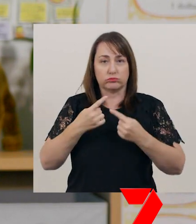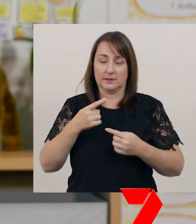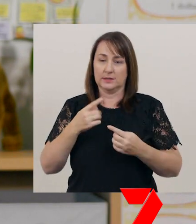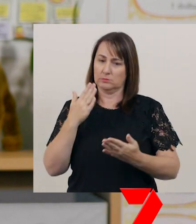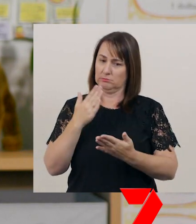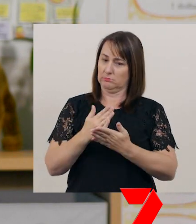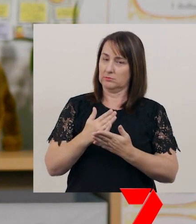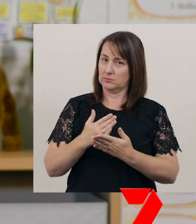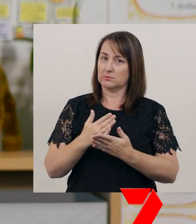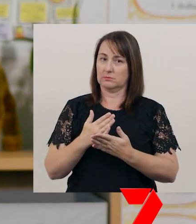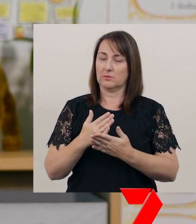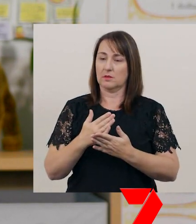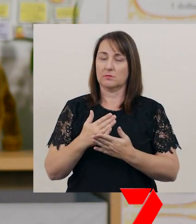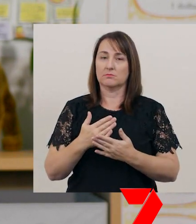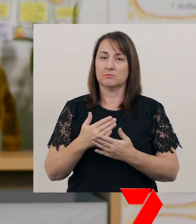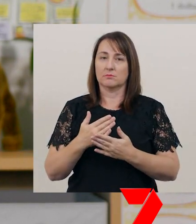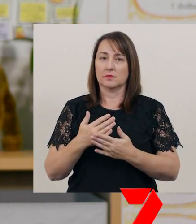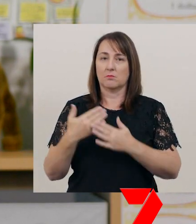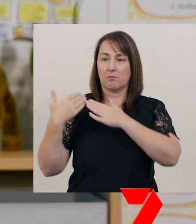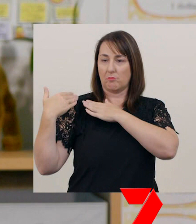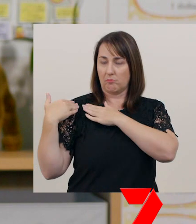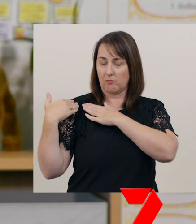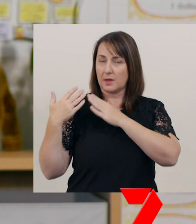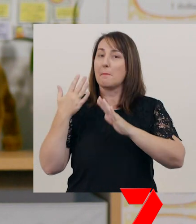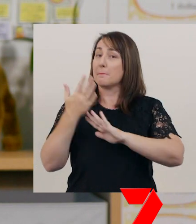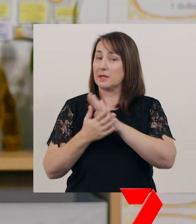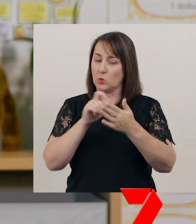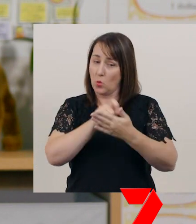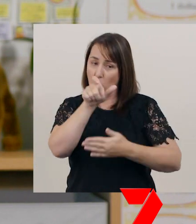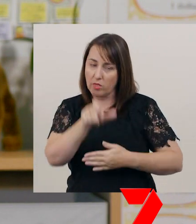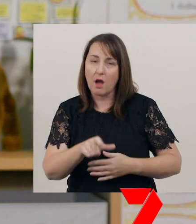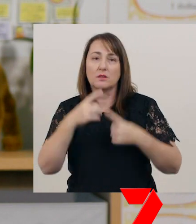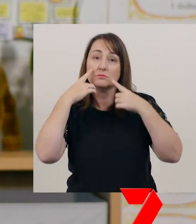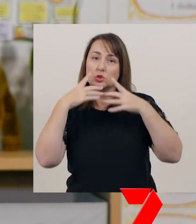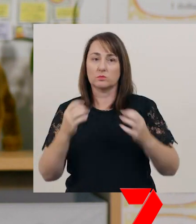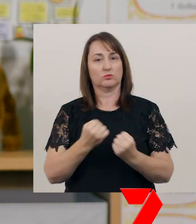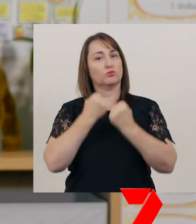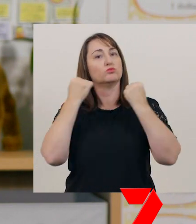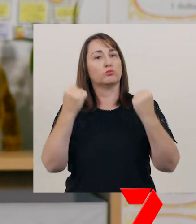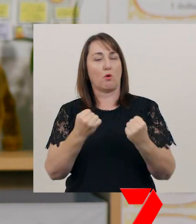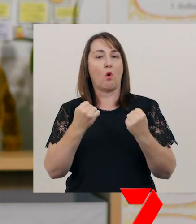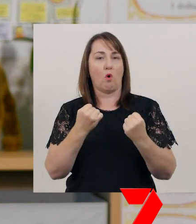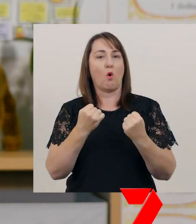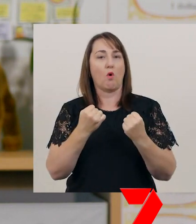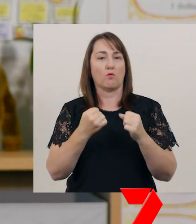an author makes an argument or a position appear very strong, like we should agree, or react in a particular way.